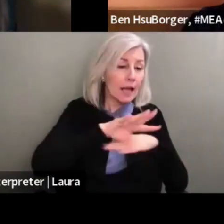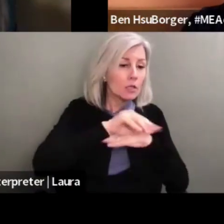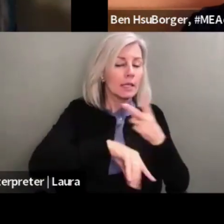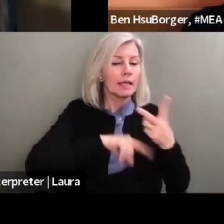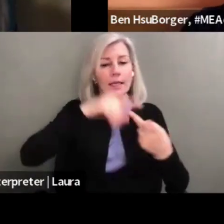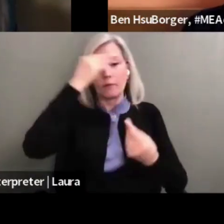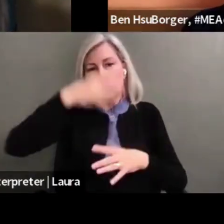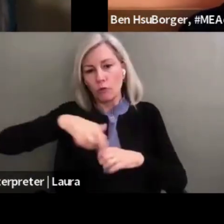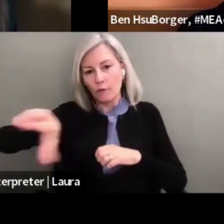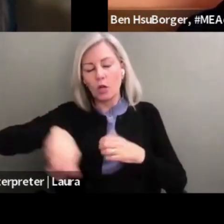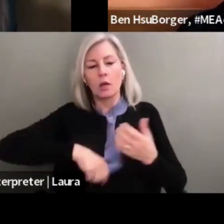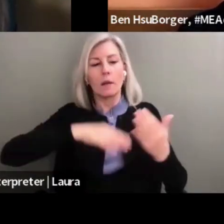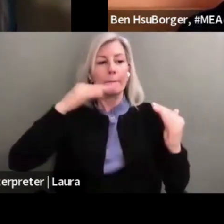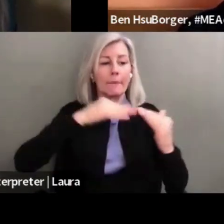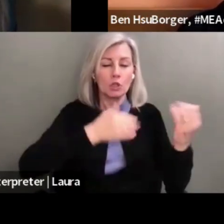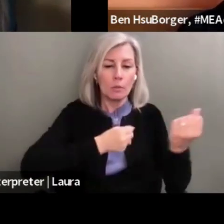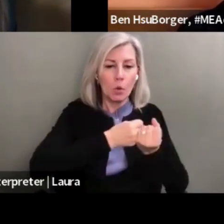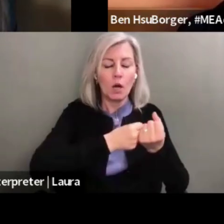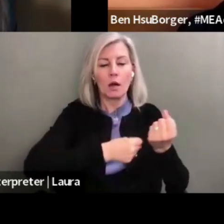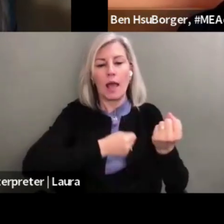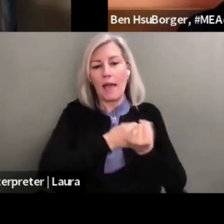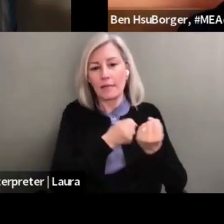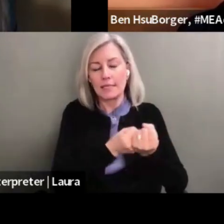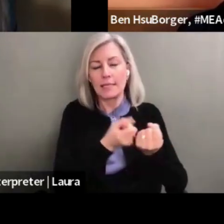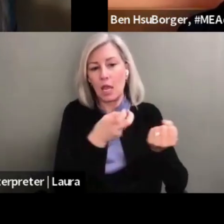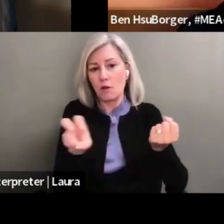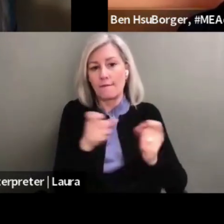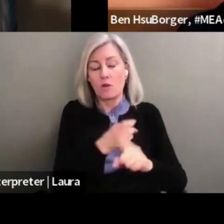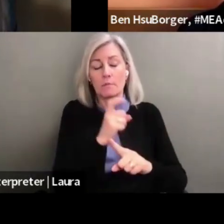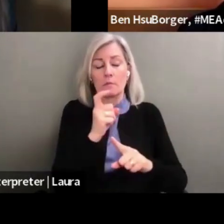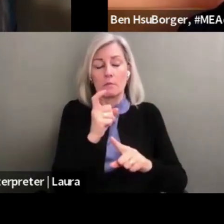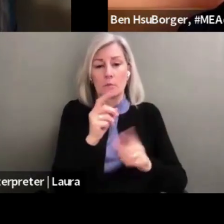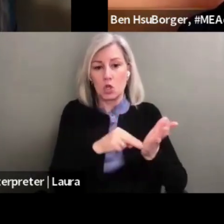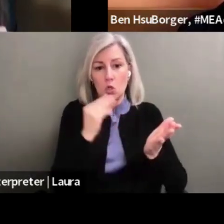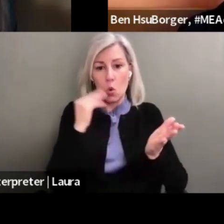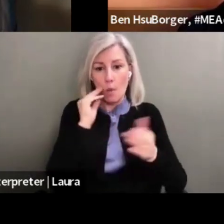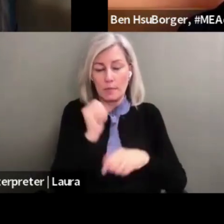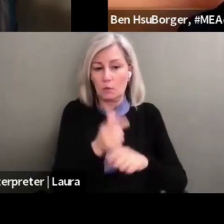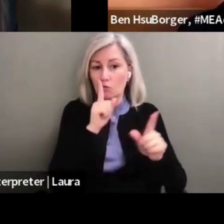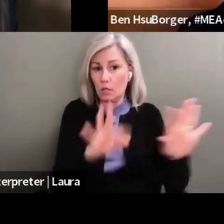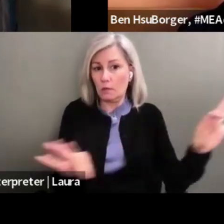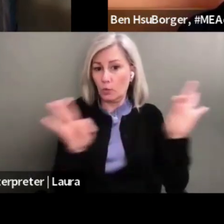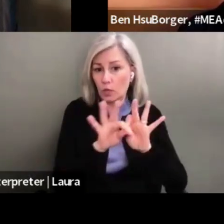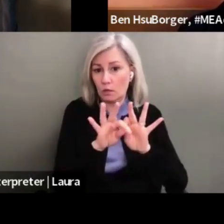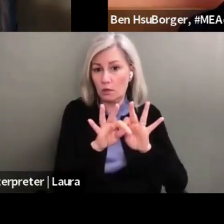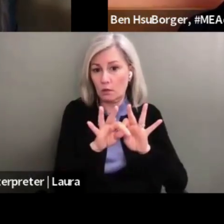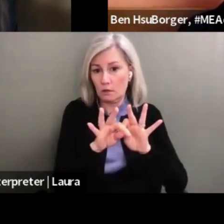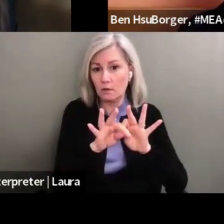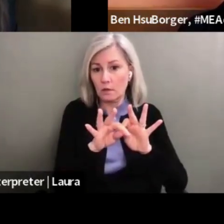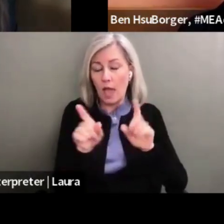which are local consumer control nonprofits that provide direct cross